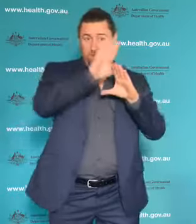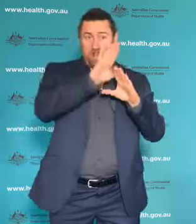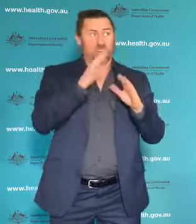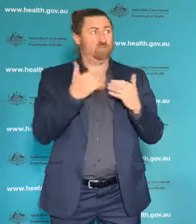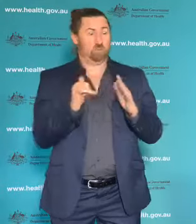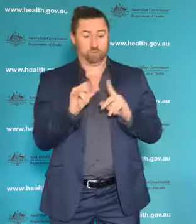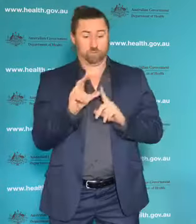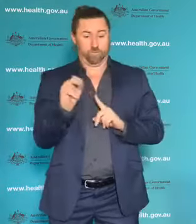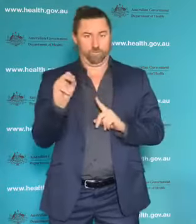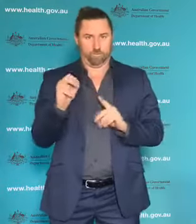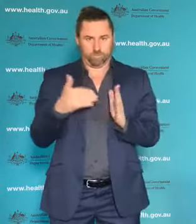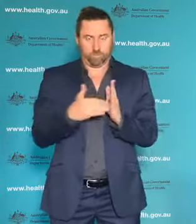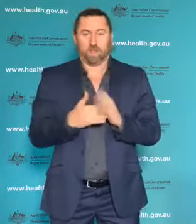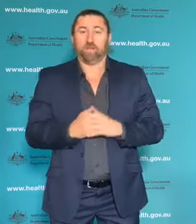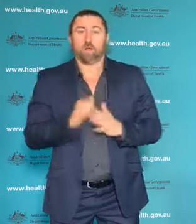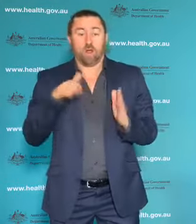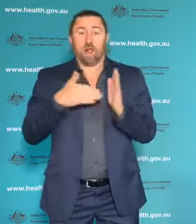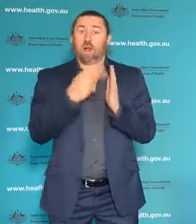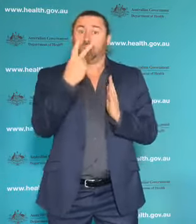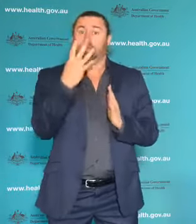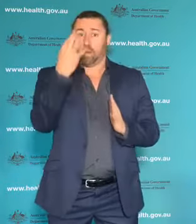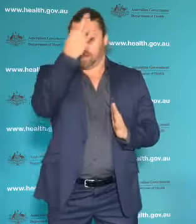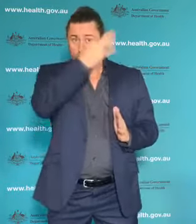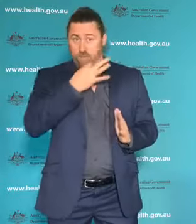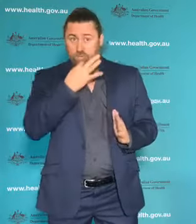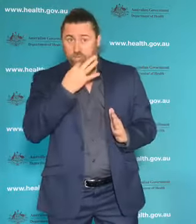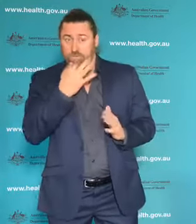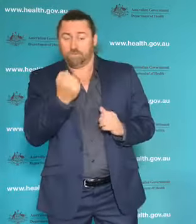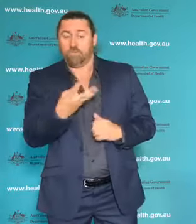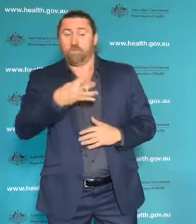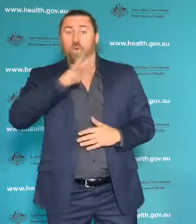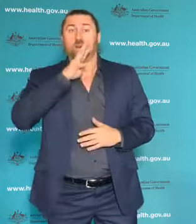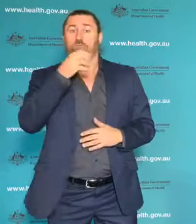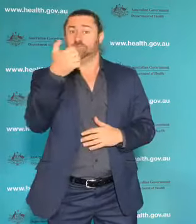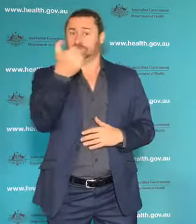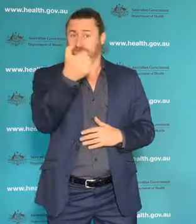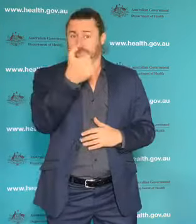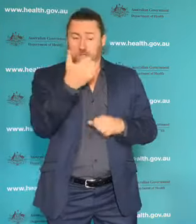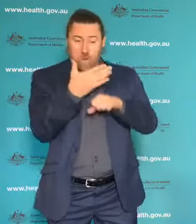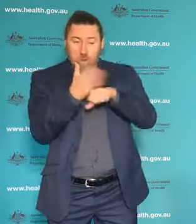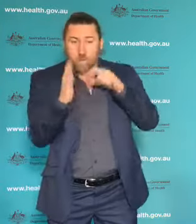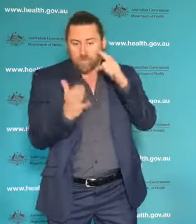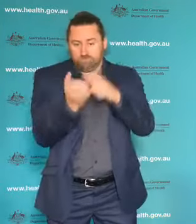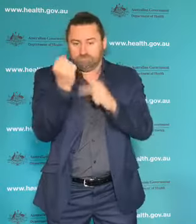In the past 24 hours, 416 people have been diagnosed with COVID-19 in